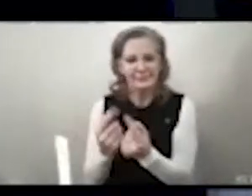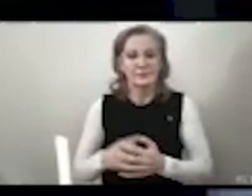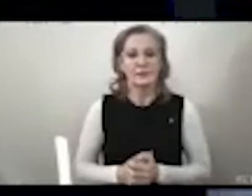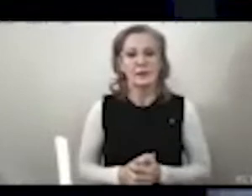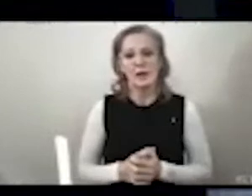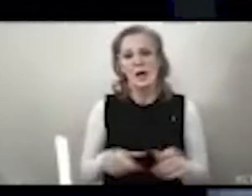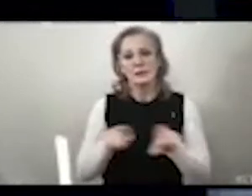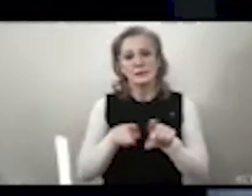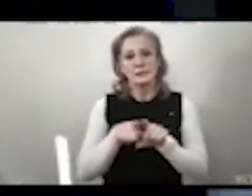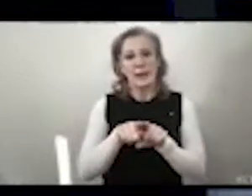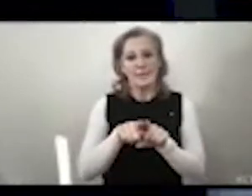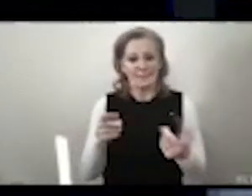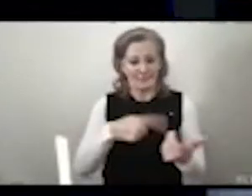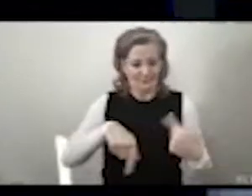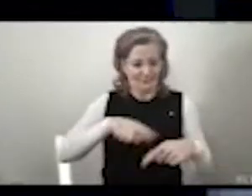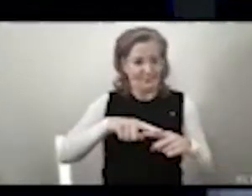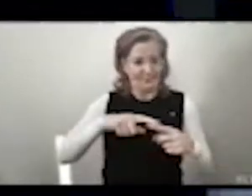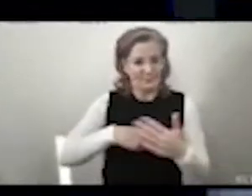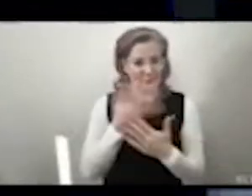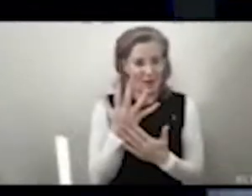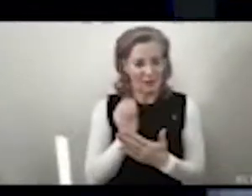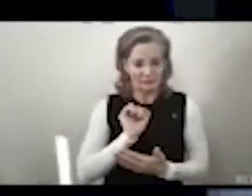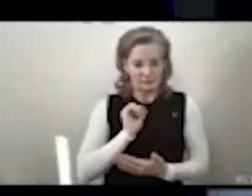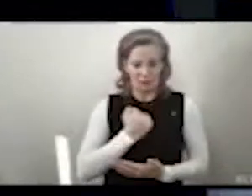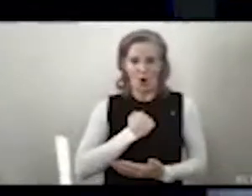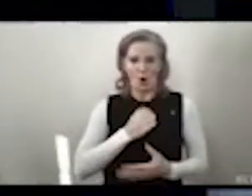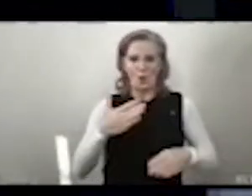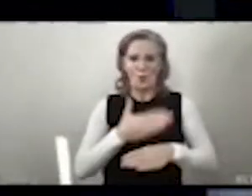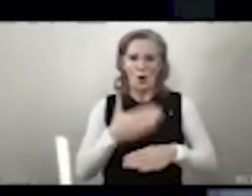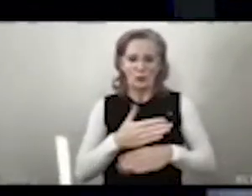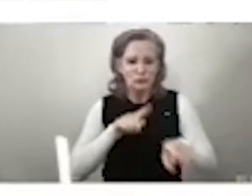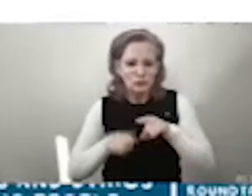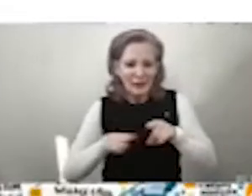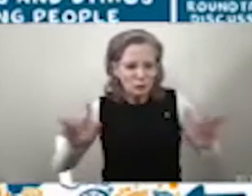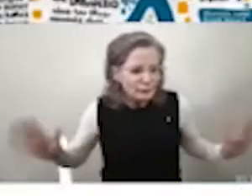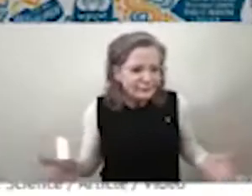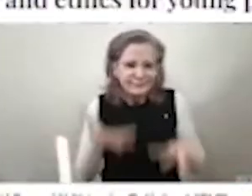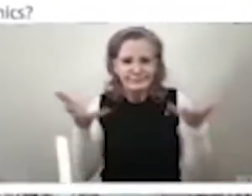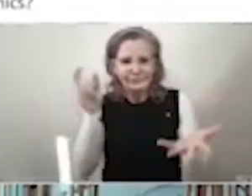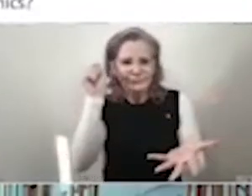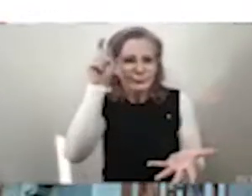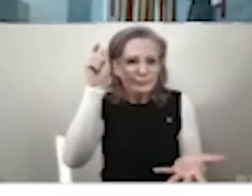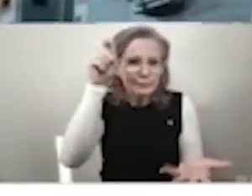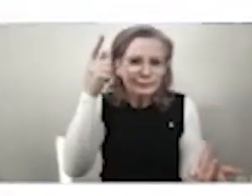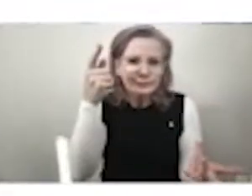were designed to prompt thinking and discussion and support engagement. So that activity included blogs, community